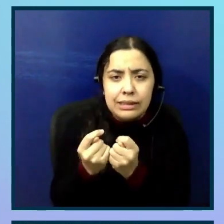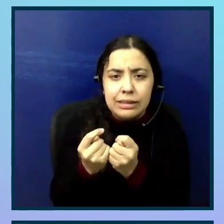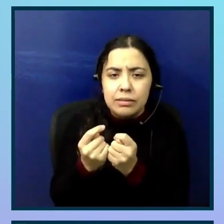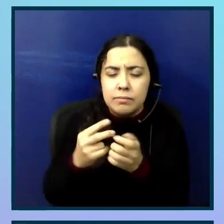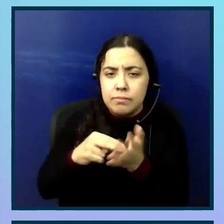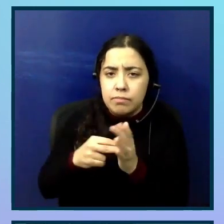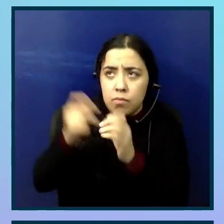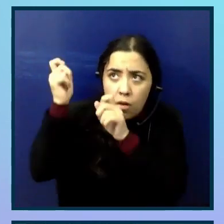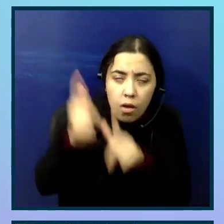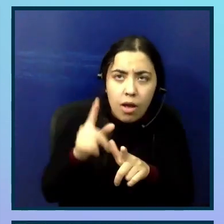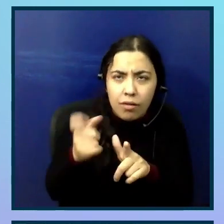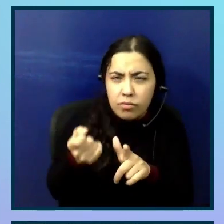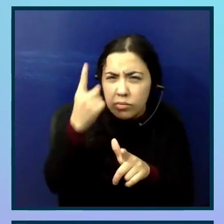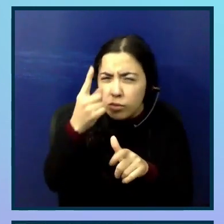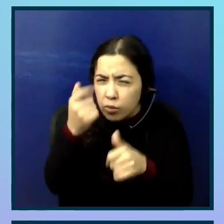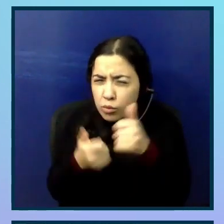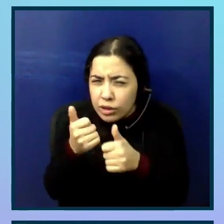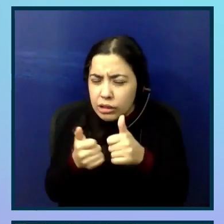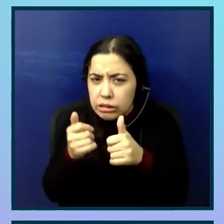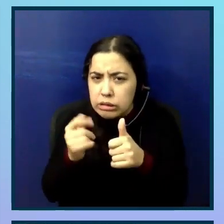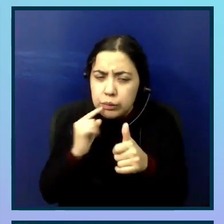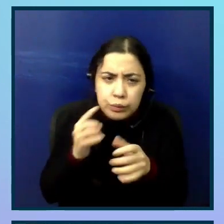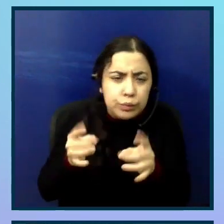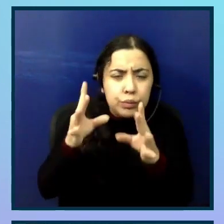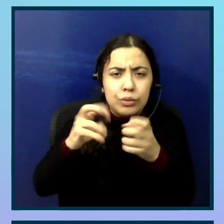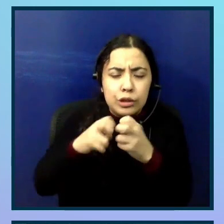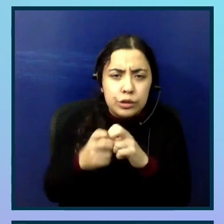were critical and how they impacted our users.